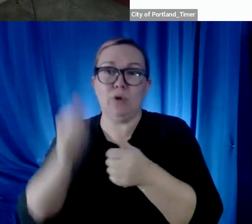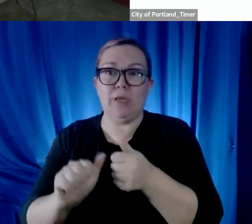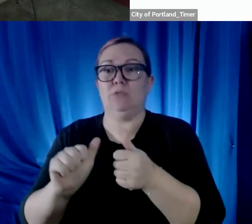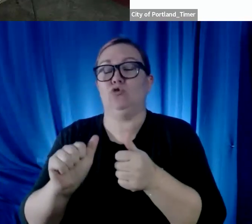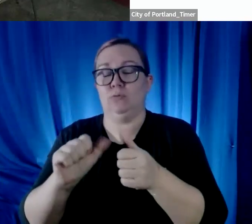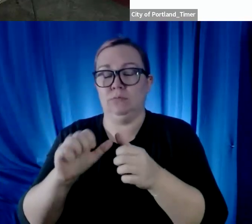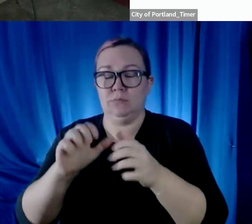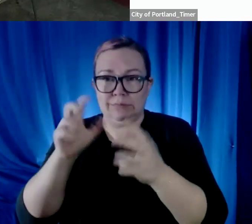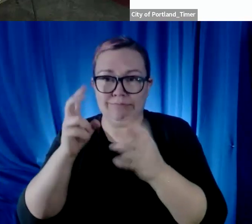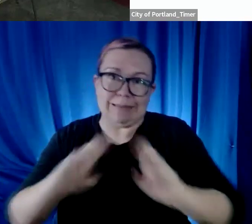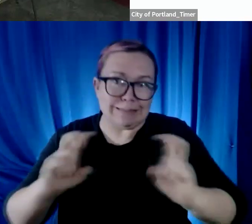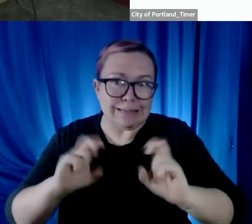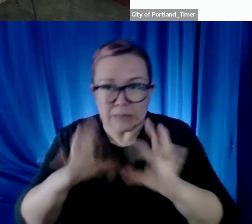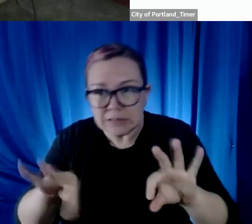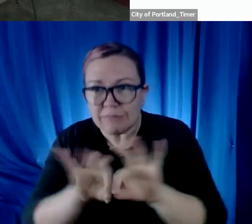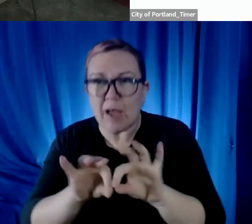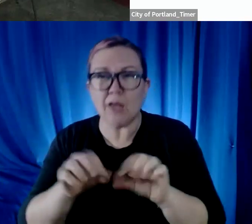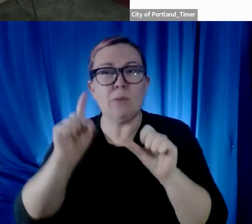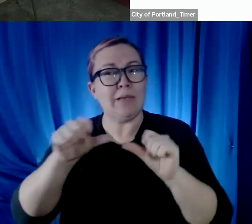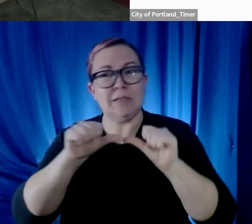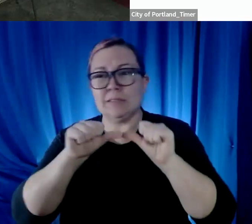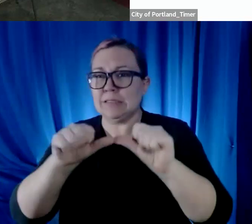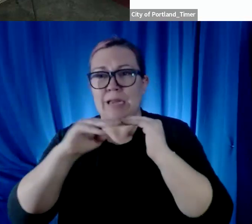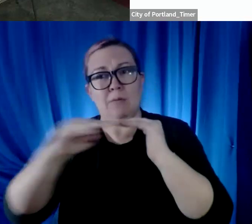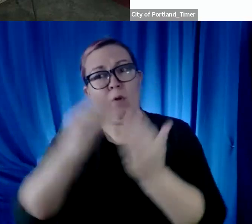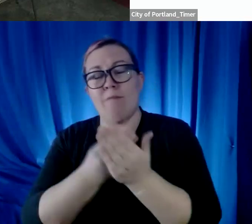And continue to work to create a sustainable funding model for our parks.